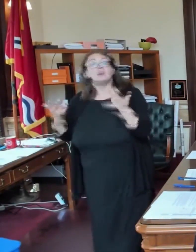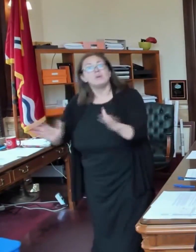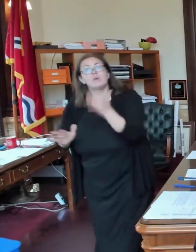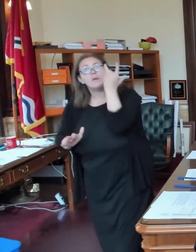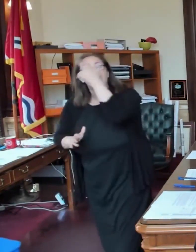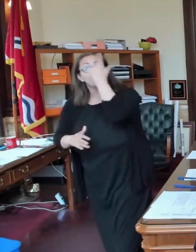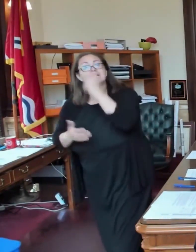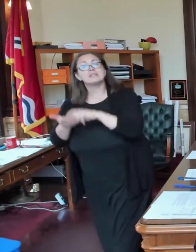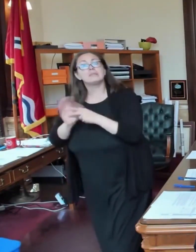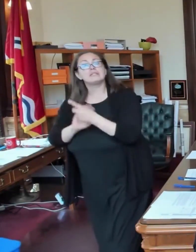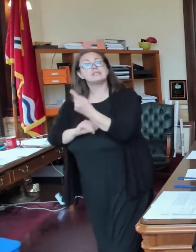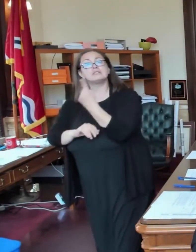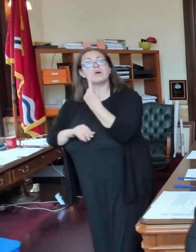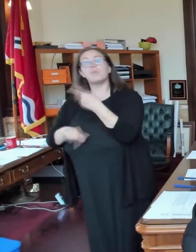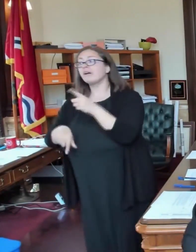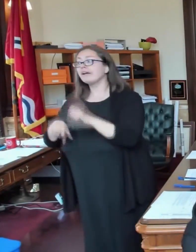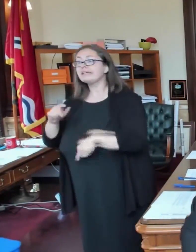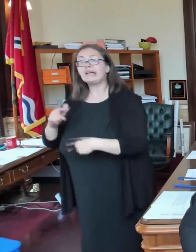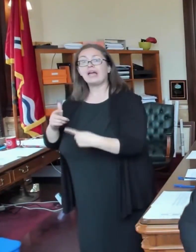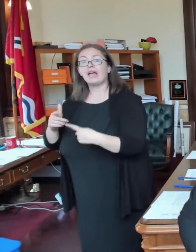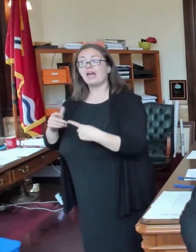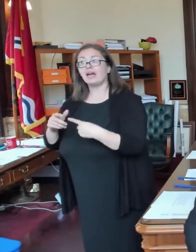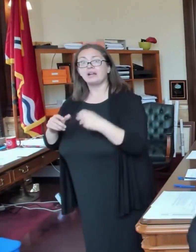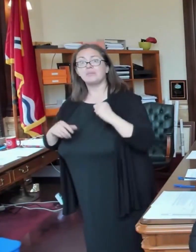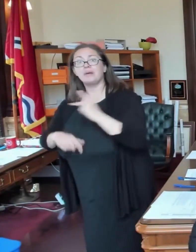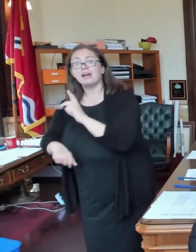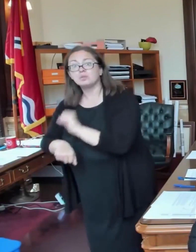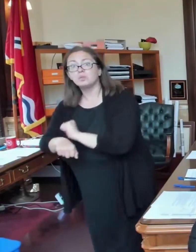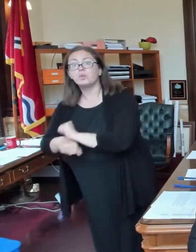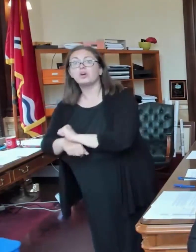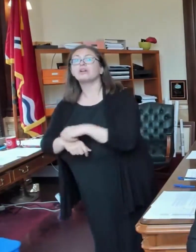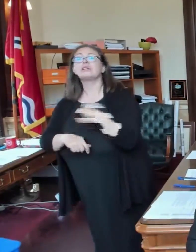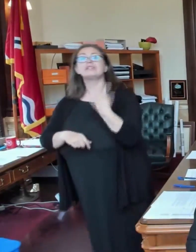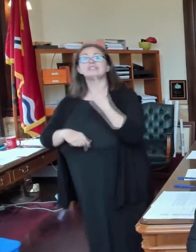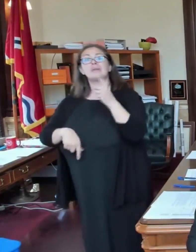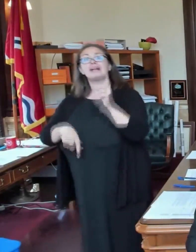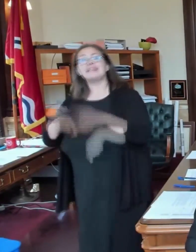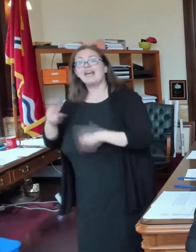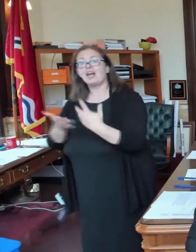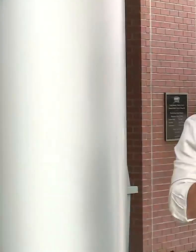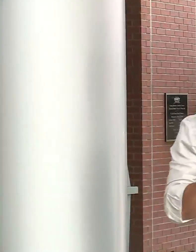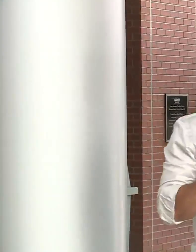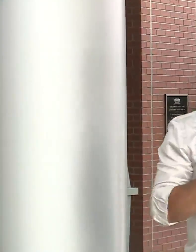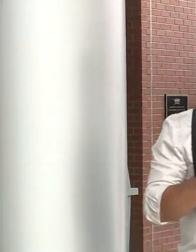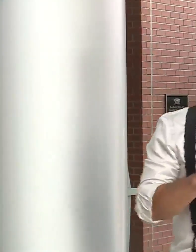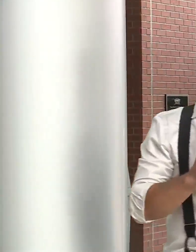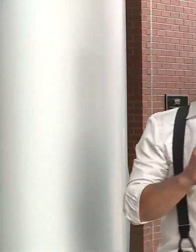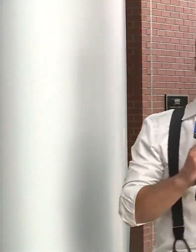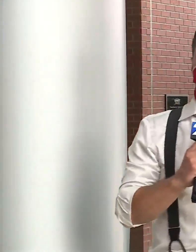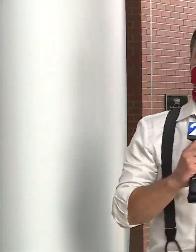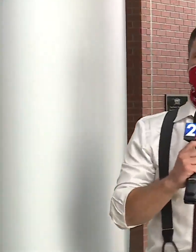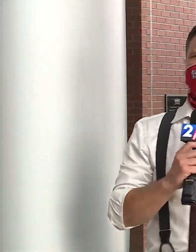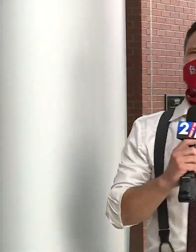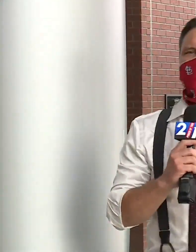MASK-WEARING. HAND WASHING. WE DON'T WANT TO GO BACK ON THAT BECAUSE PULLING BACK ON THAT MEANS SOMEBODY IS LOSING THEIR JOB. SOMEBODY IS NOT ABLE TO